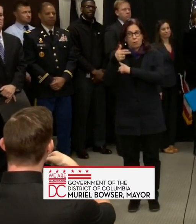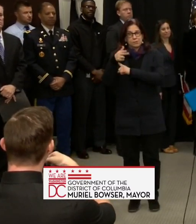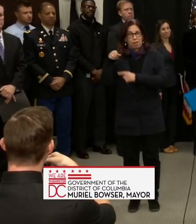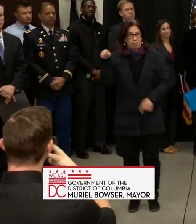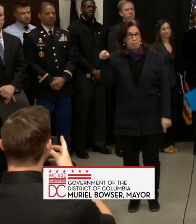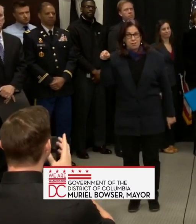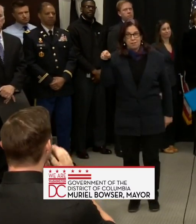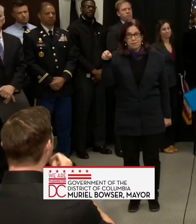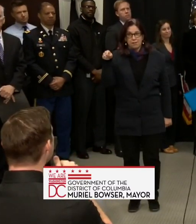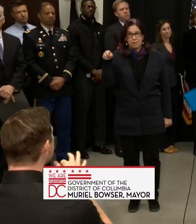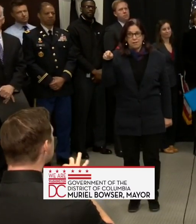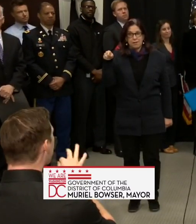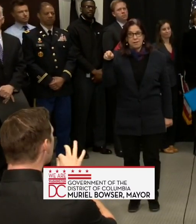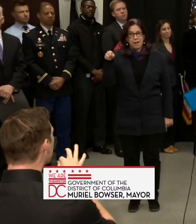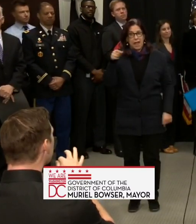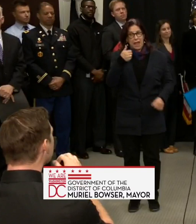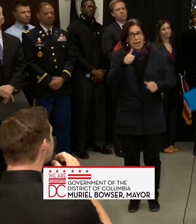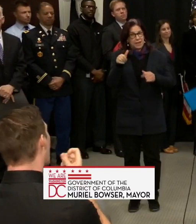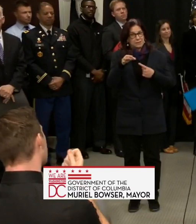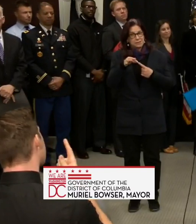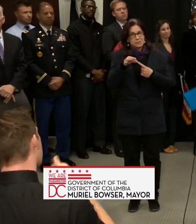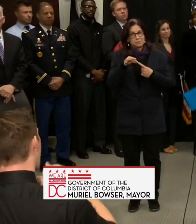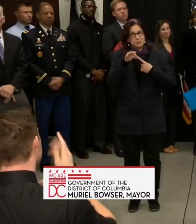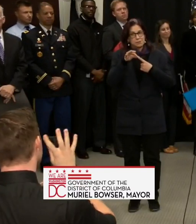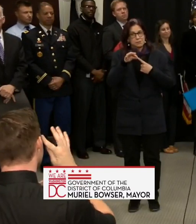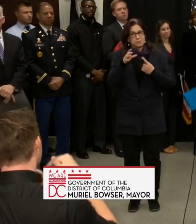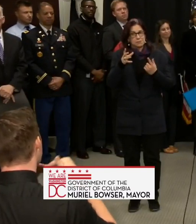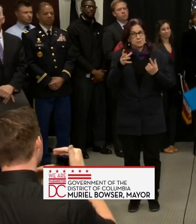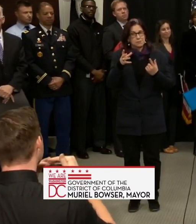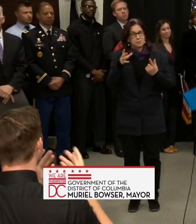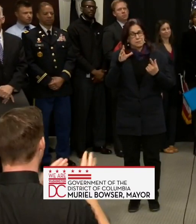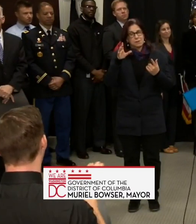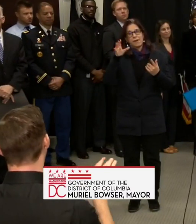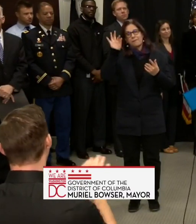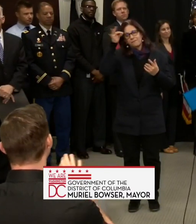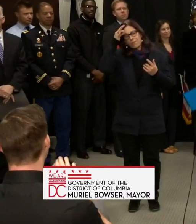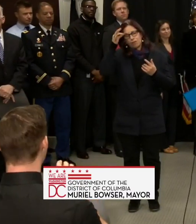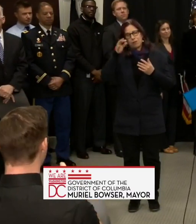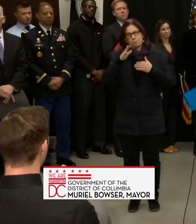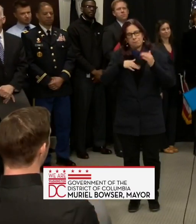MOST ARE FEDERAL BUILDINGS AND MANY ARE CLOSED BUT THAT IS A